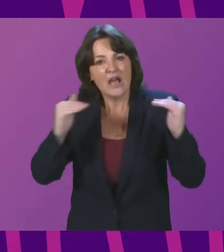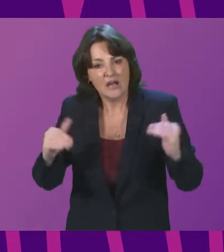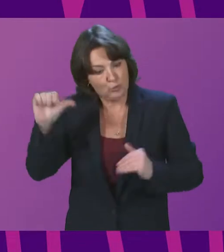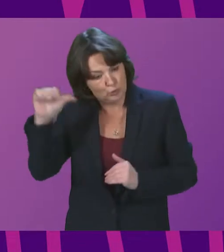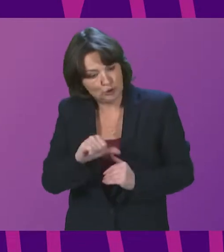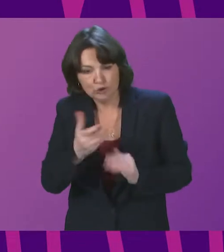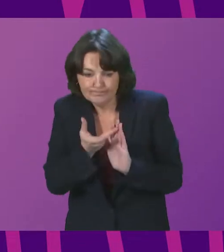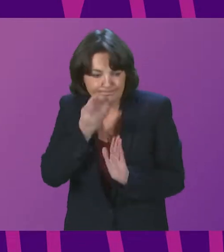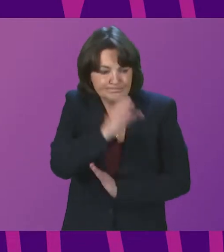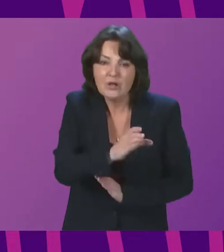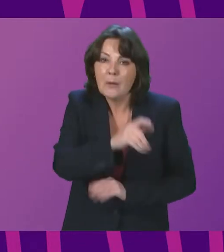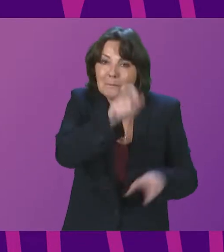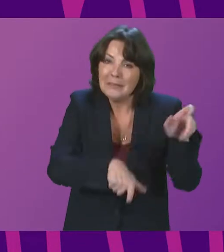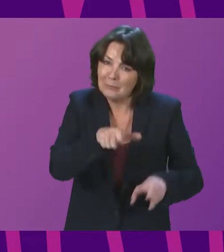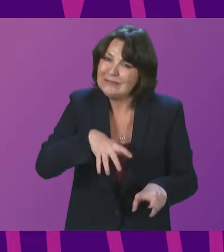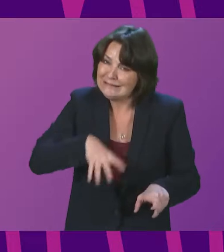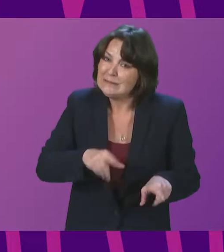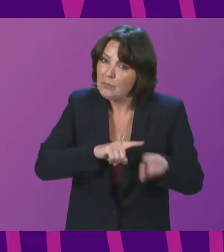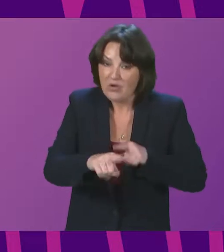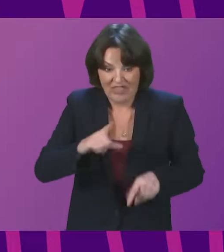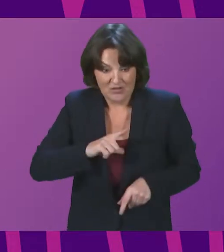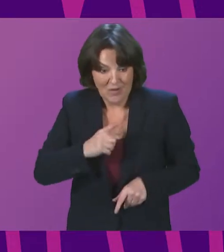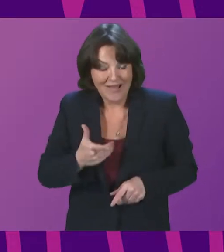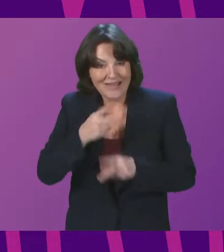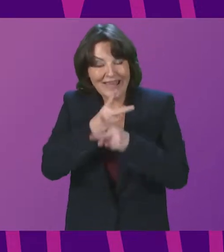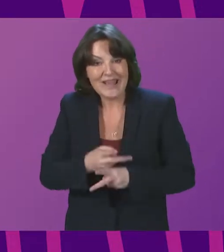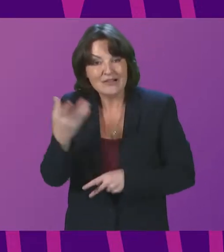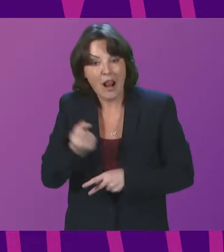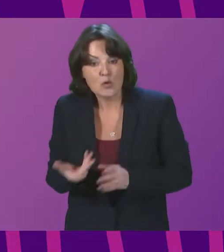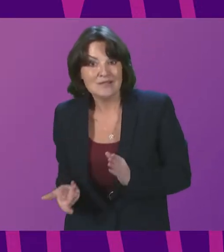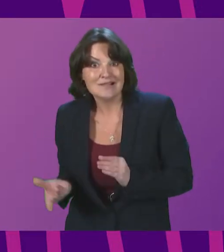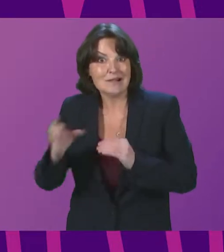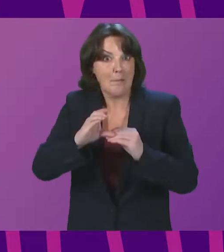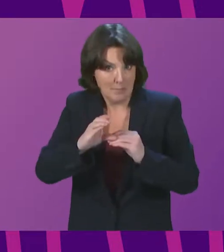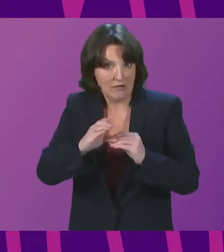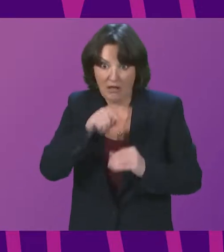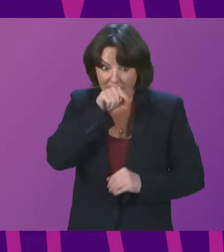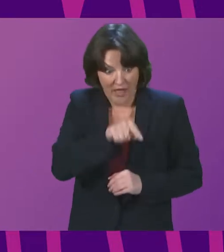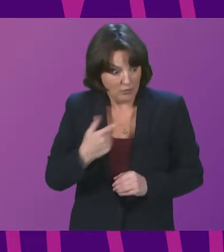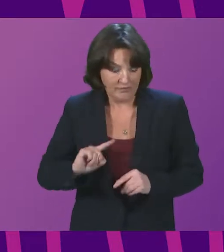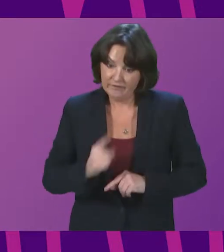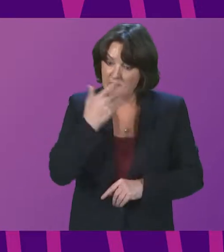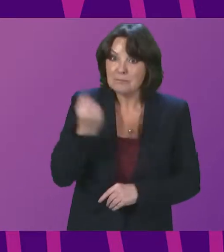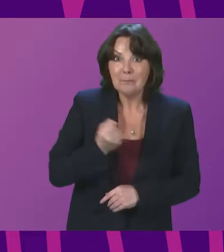That has been shown with our carers allowance supplement, which was the first benefit that we introduced with new powers in 2018.